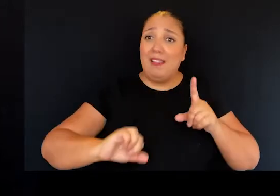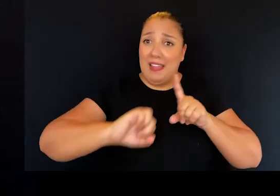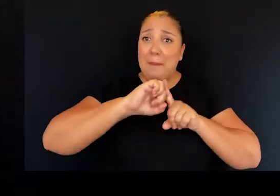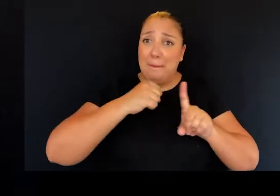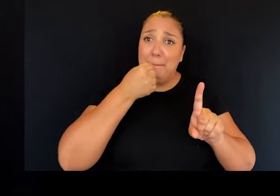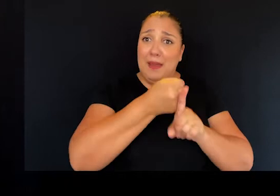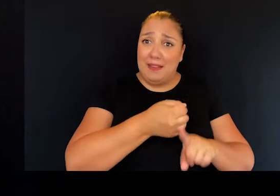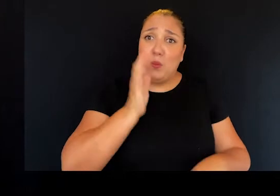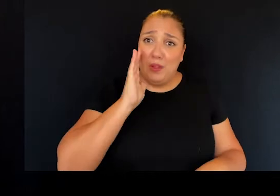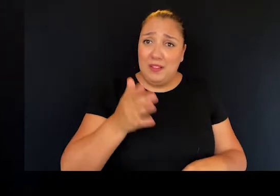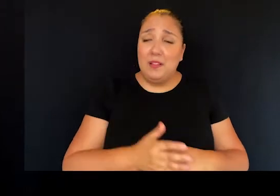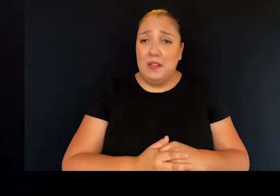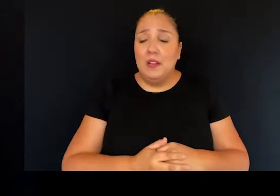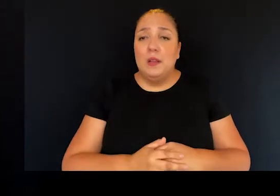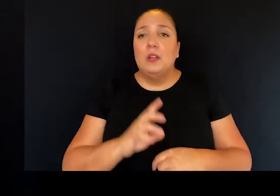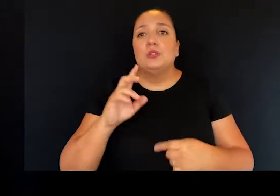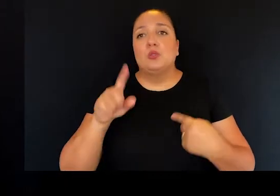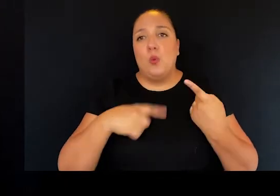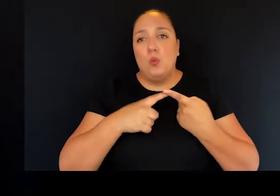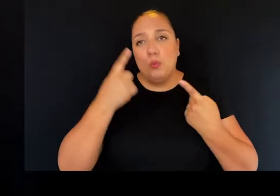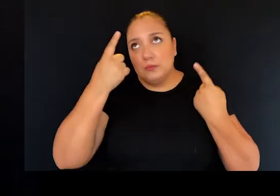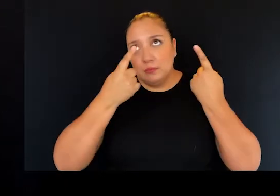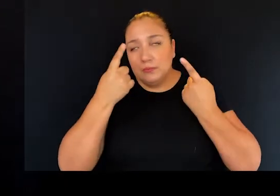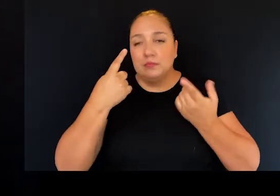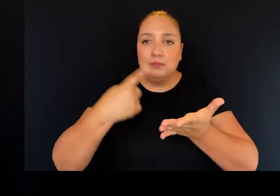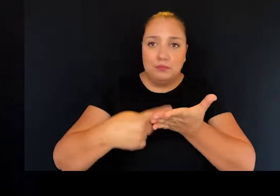And so, as we talk about language, and of course